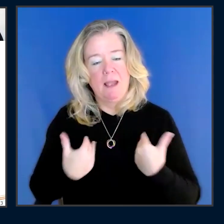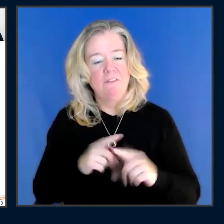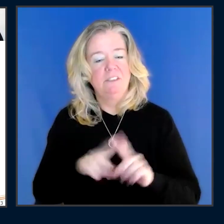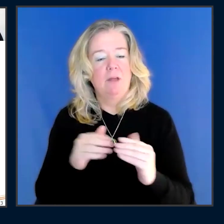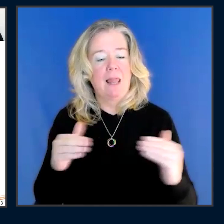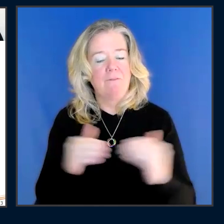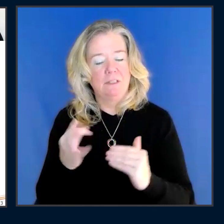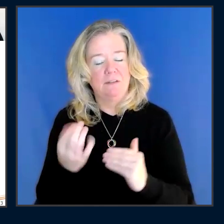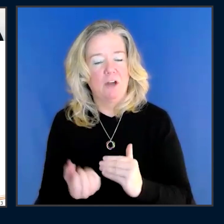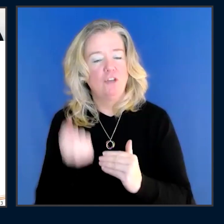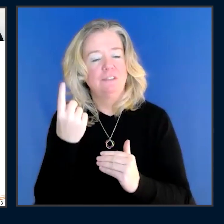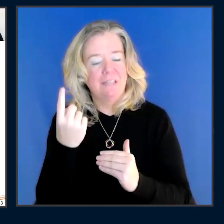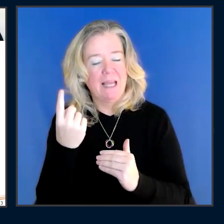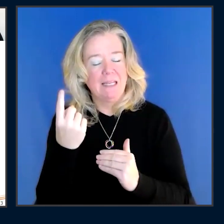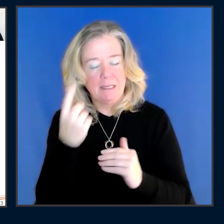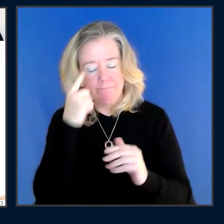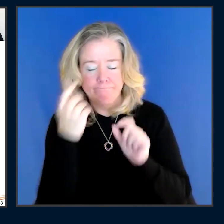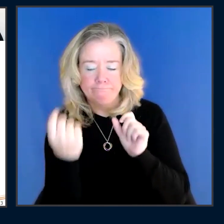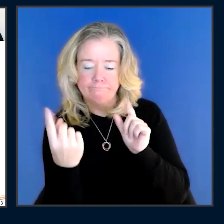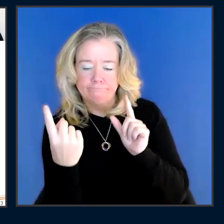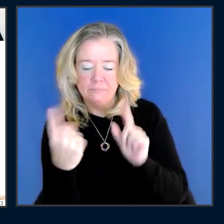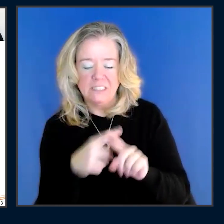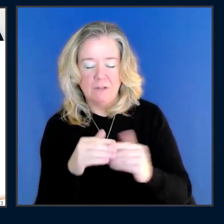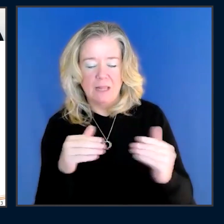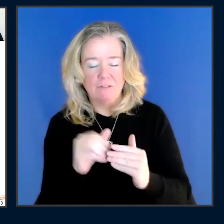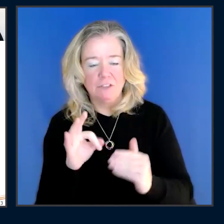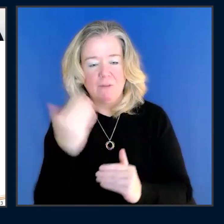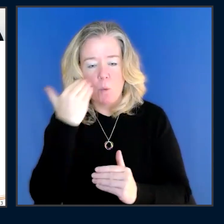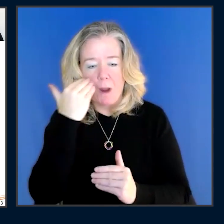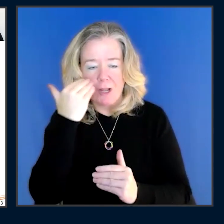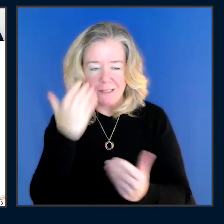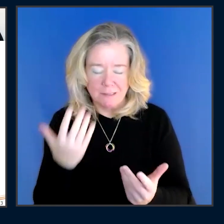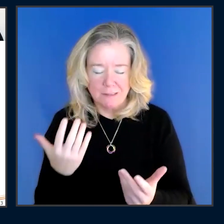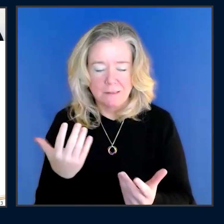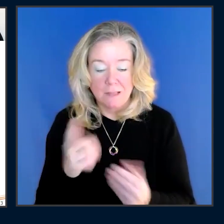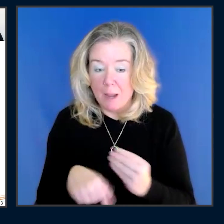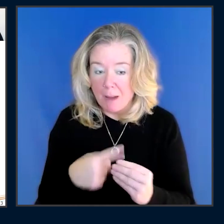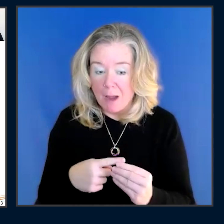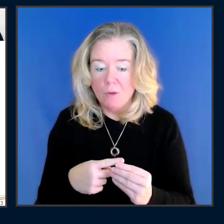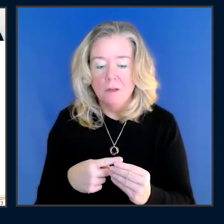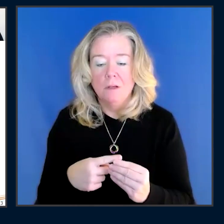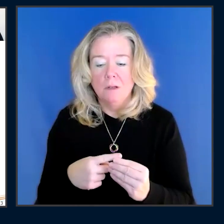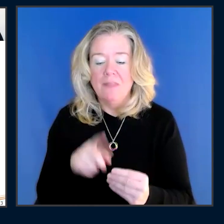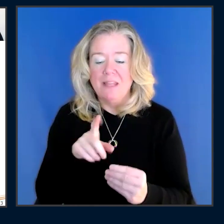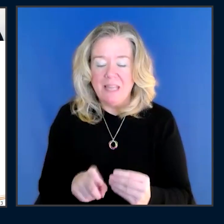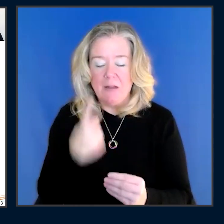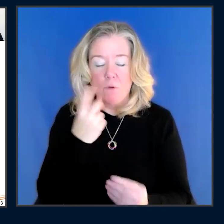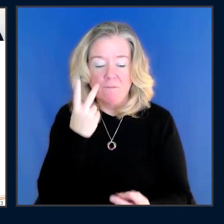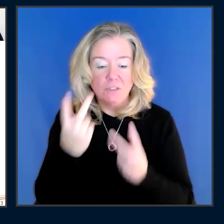there may be different levels of understanding or awareness, perhaps about the need